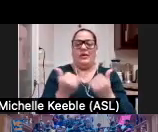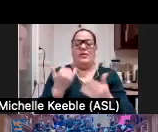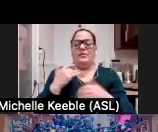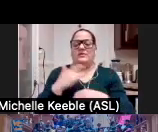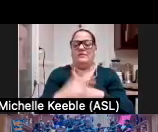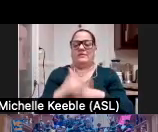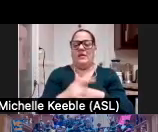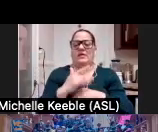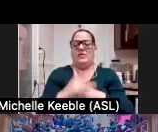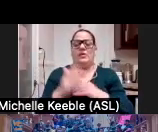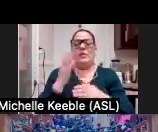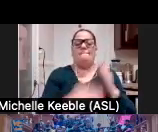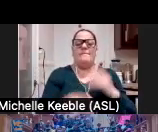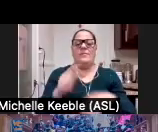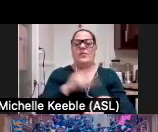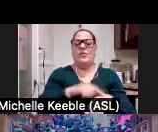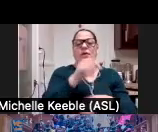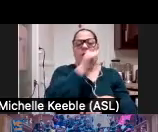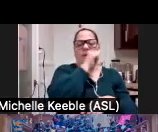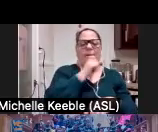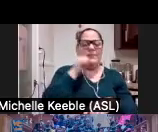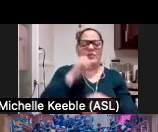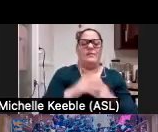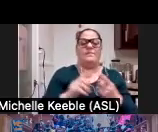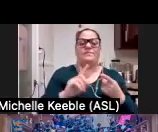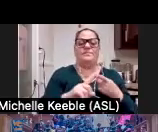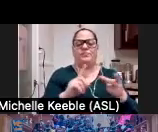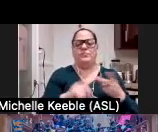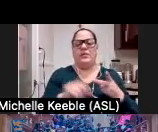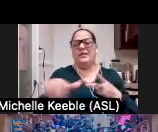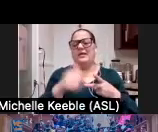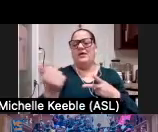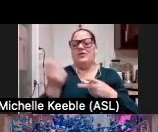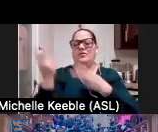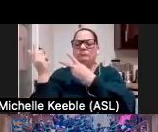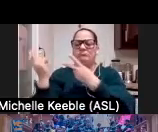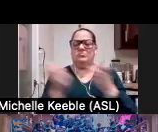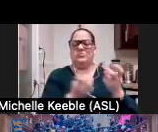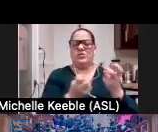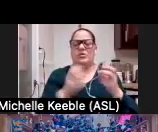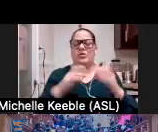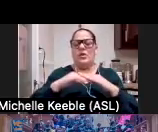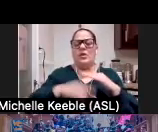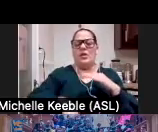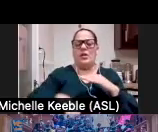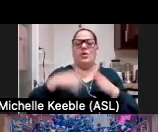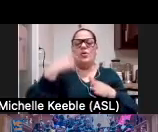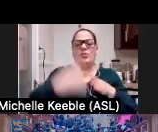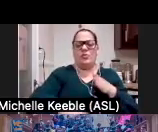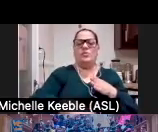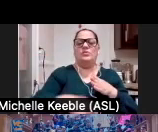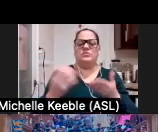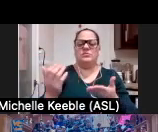most platforms including Amazon. So um very low cost if you'd like to pick up a copy. Um,